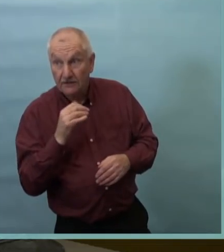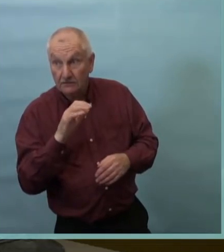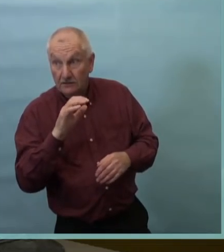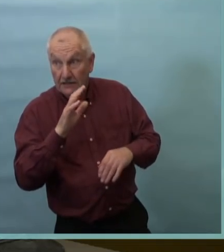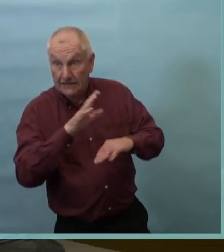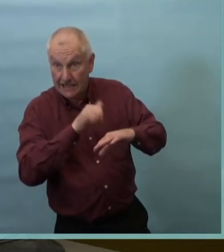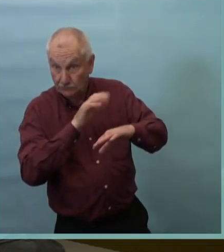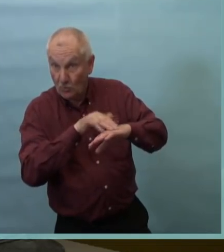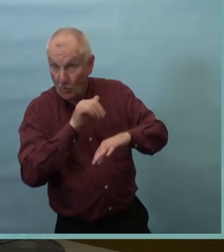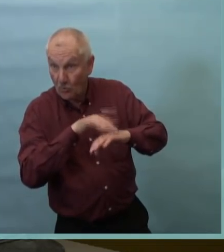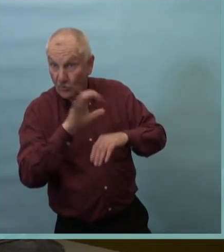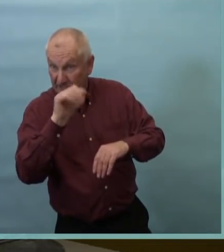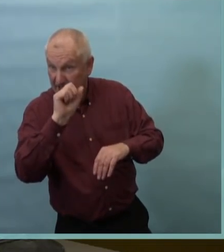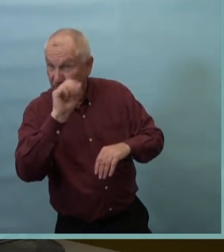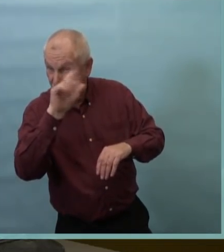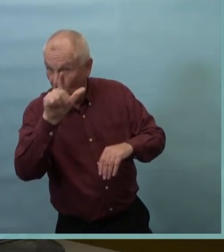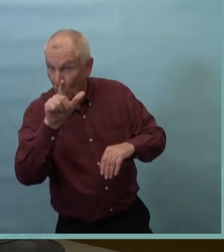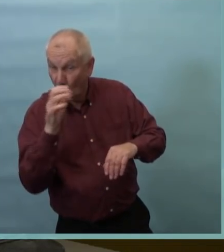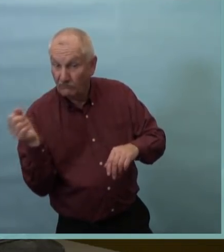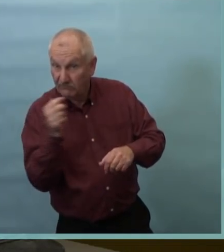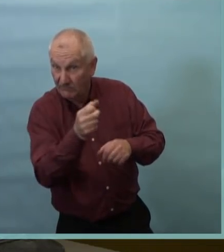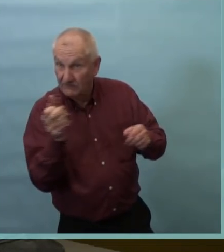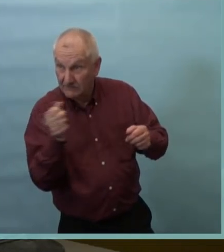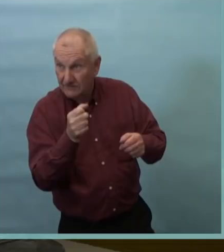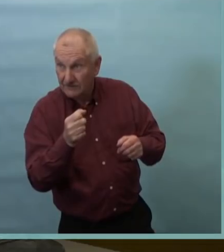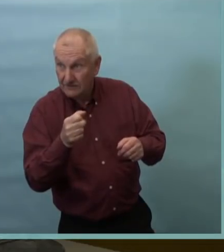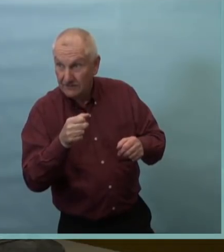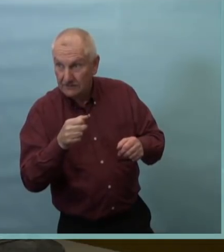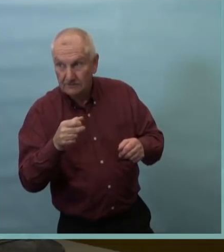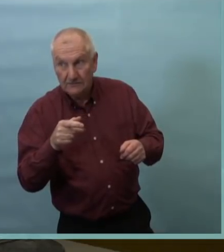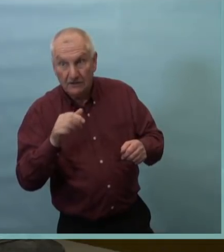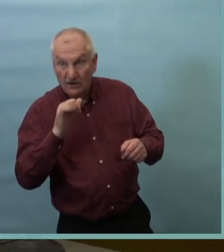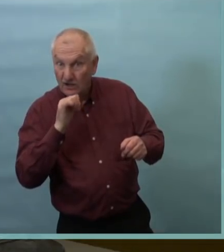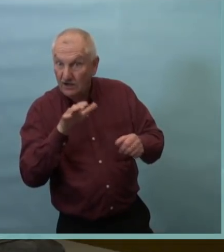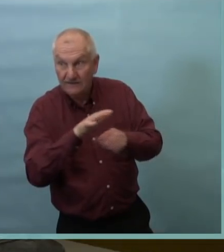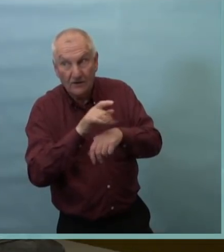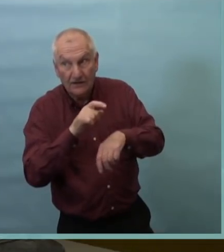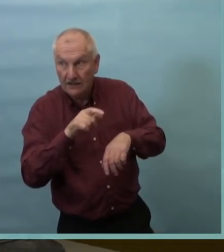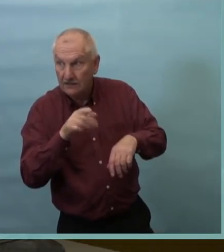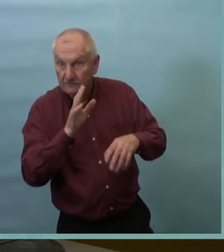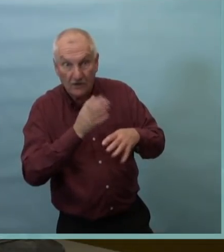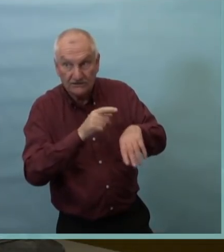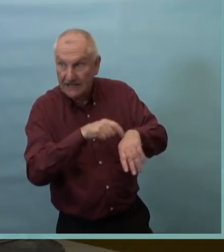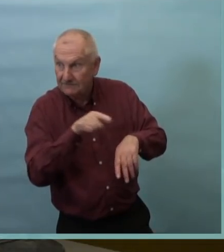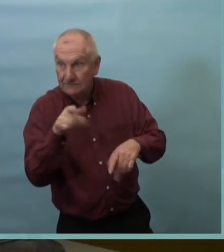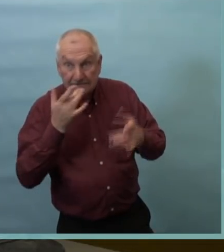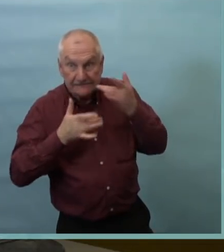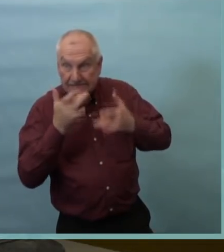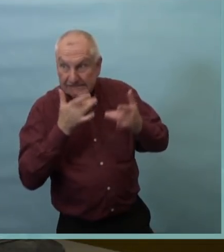casual agency workers be limited to working at just one site yes yeah that's